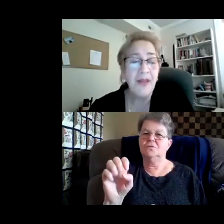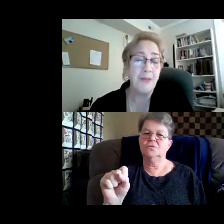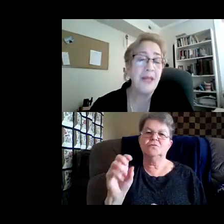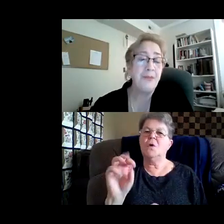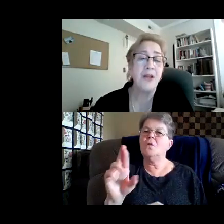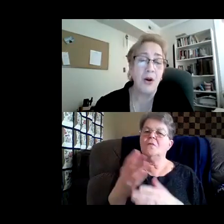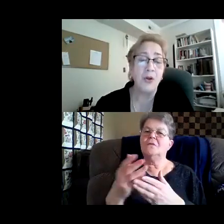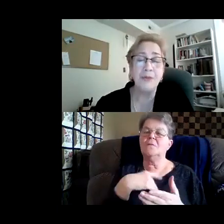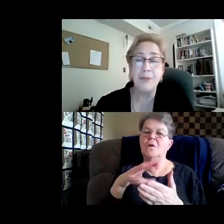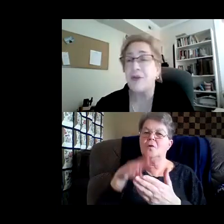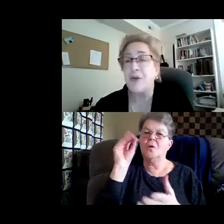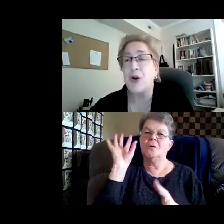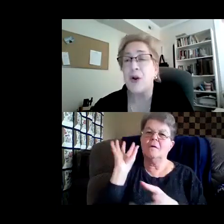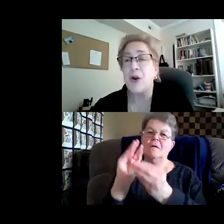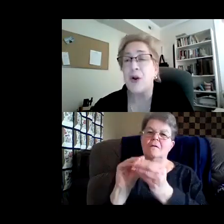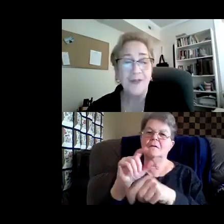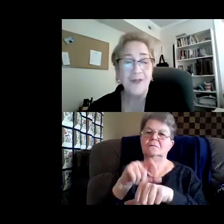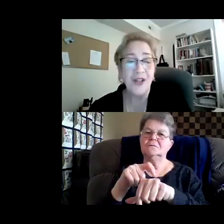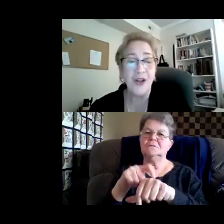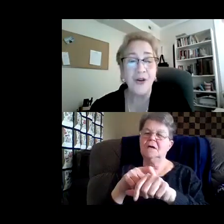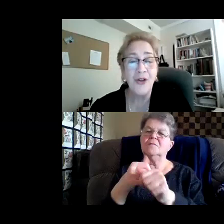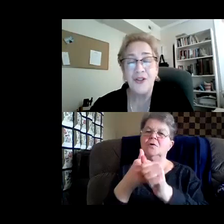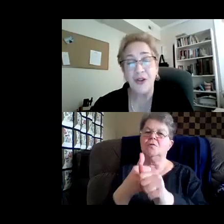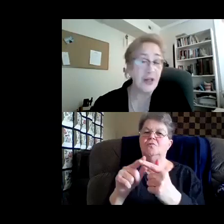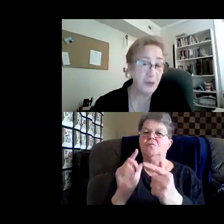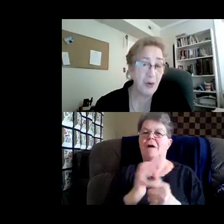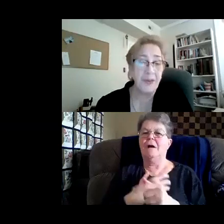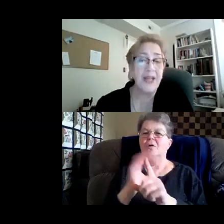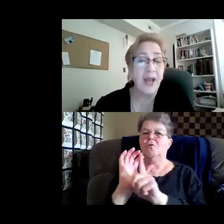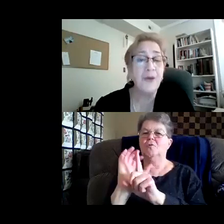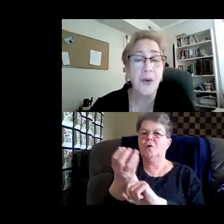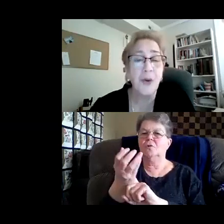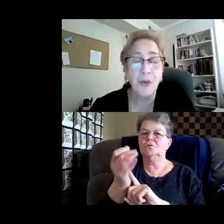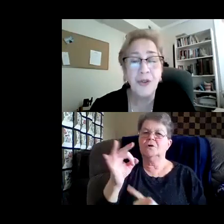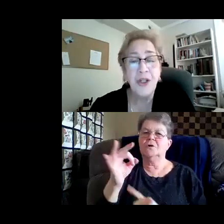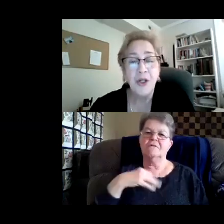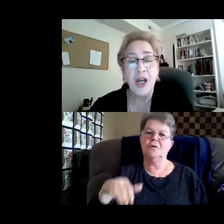that might be called part of our culture. So if I grow up in a household